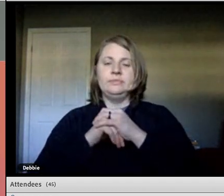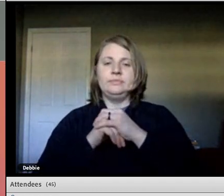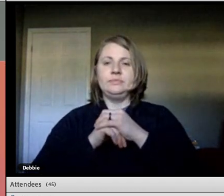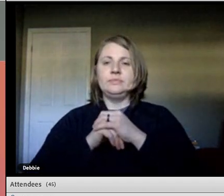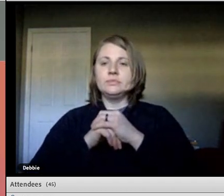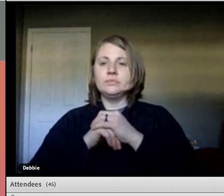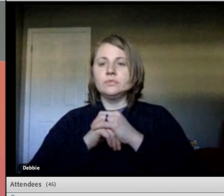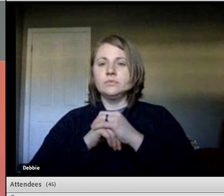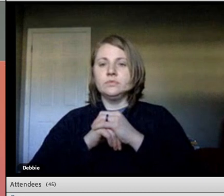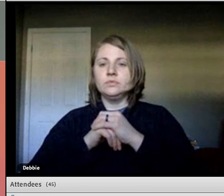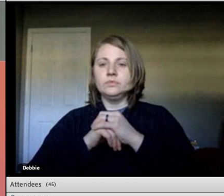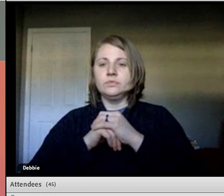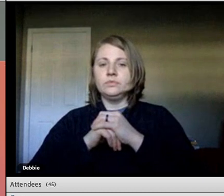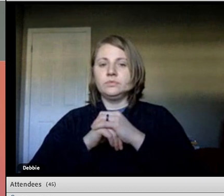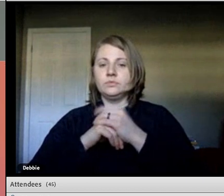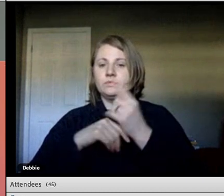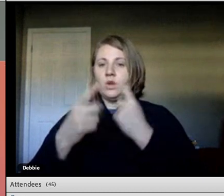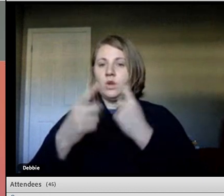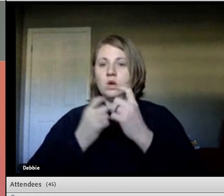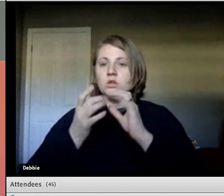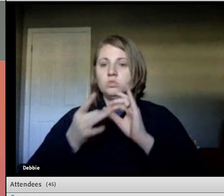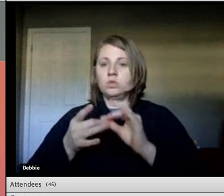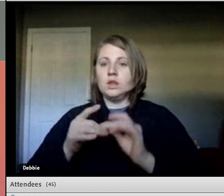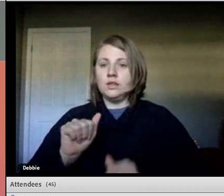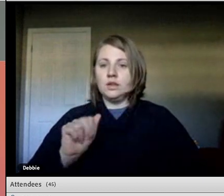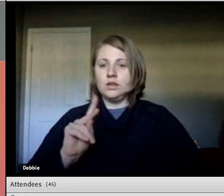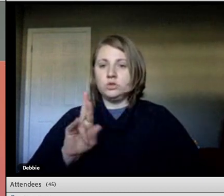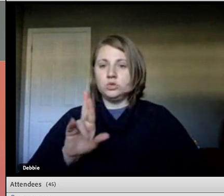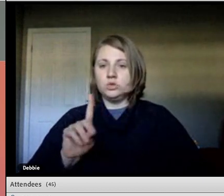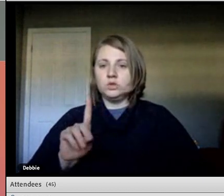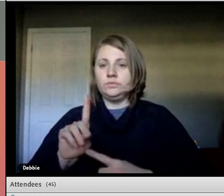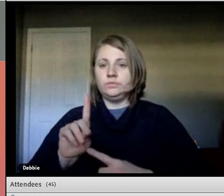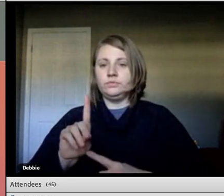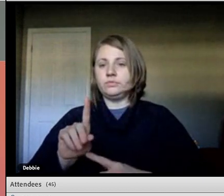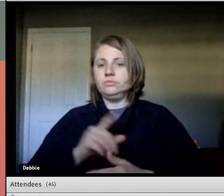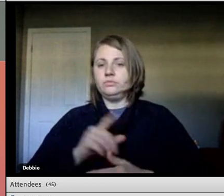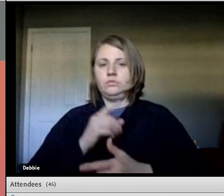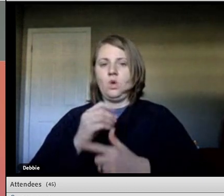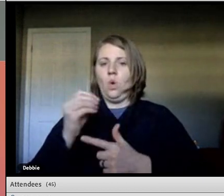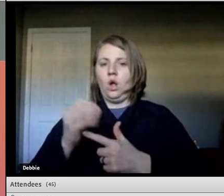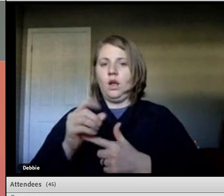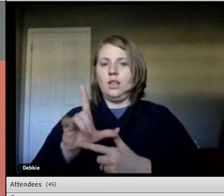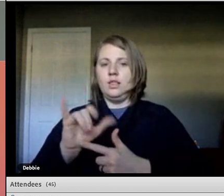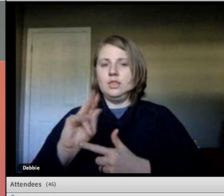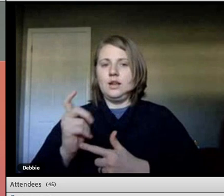Any questions about Android or Linux? If you are thinking about entering the app world --